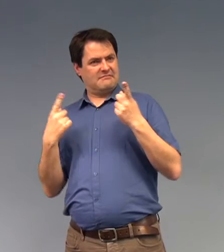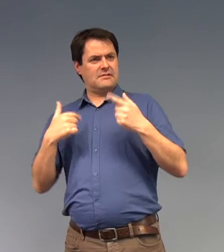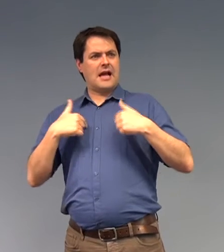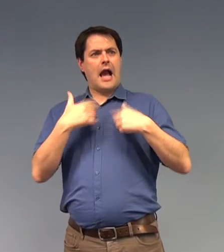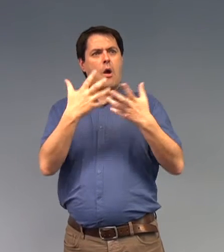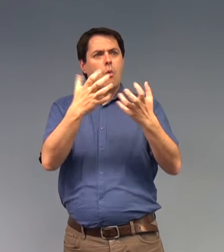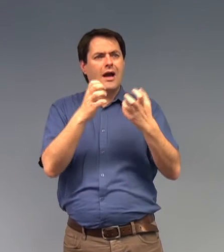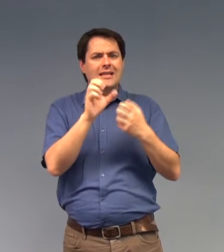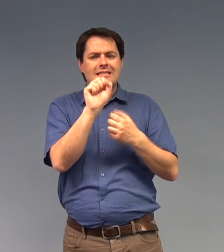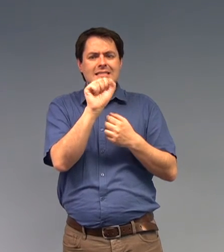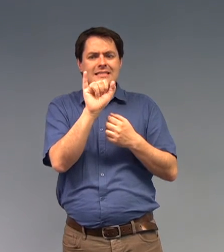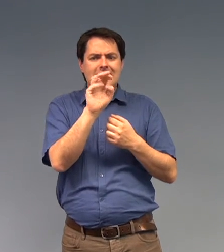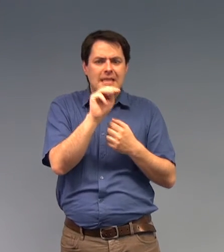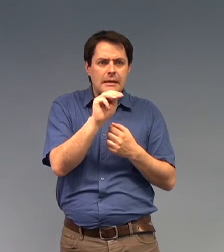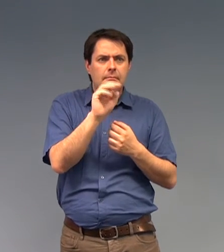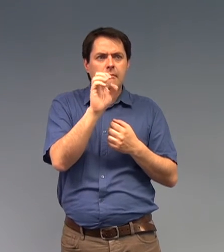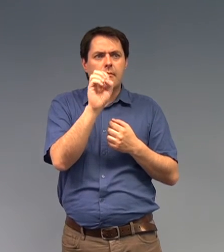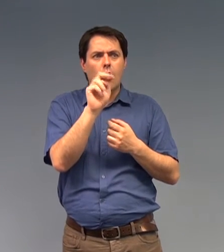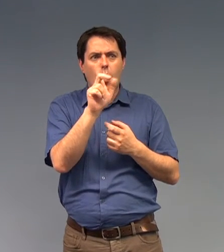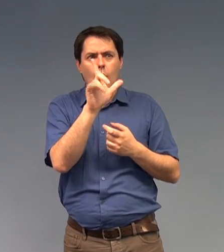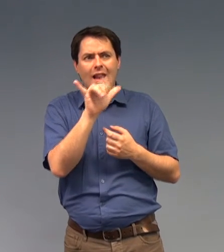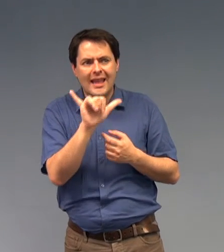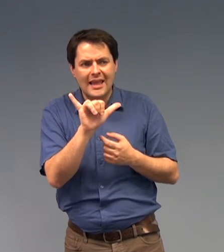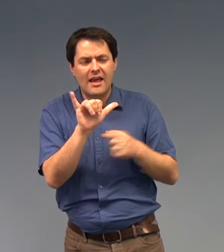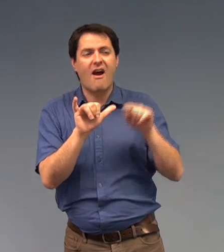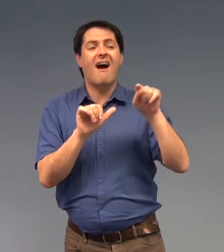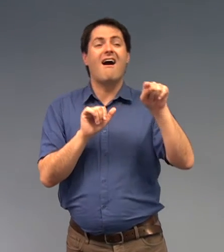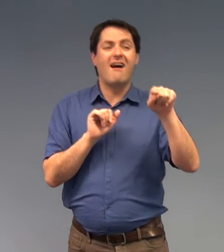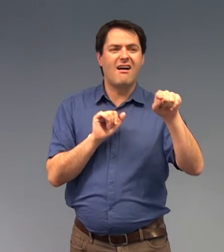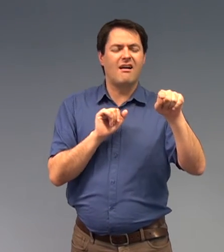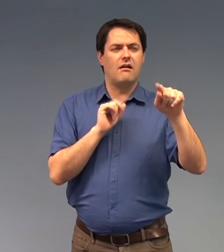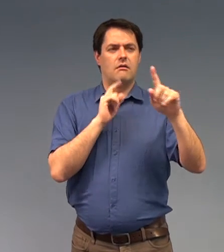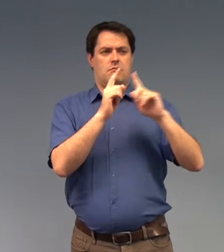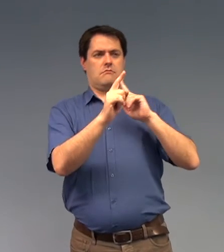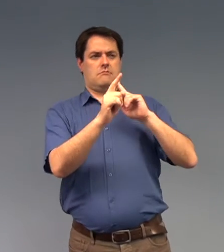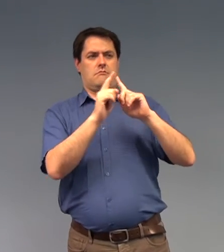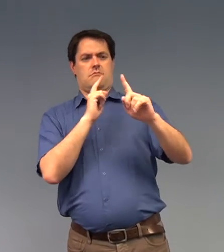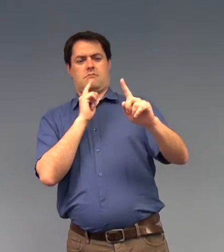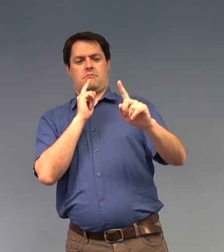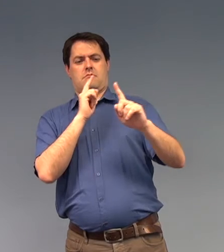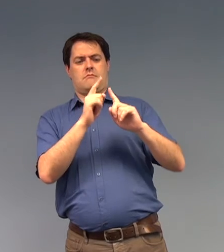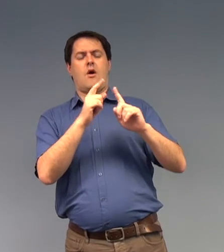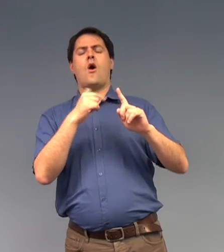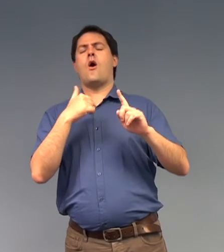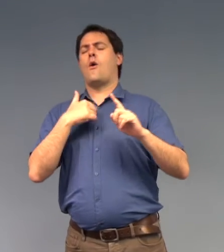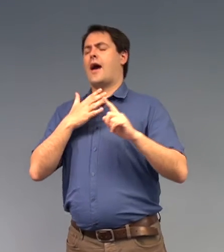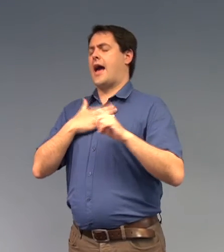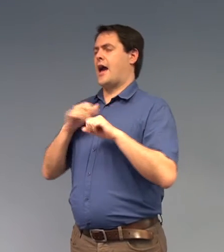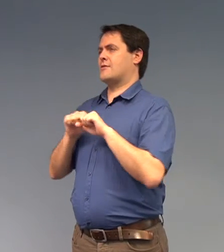and how we discuss mobile phones is very different. I wanted a SIM-only contract.